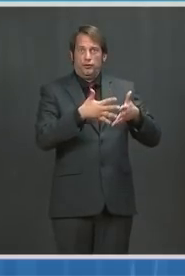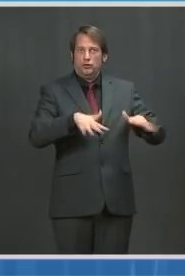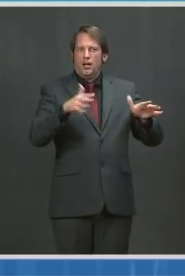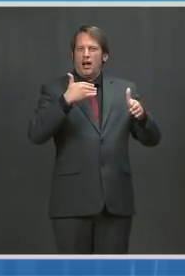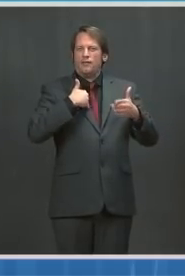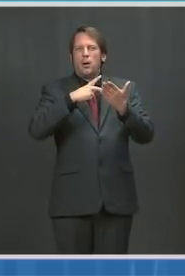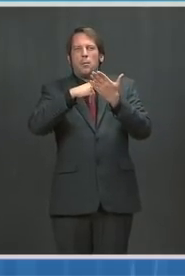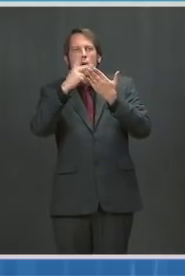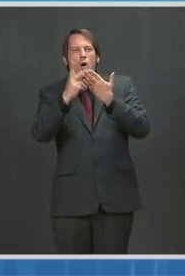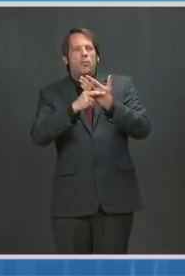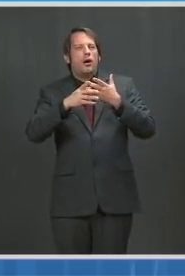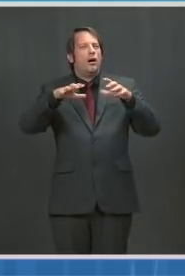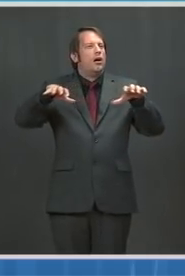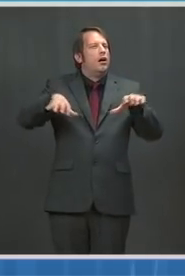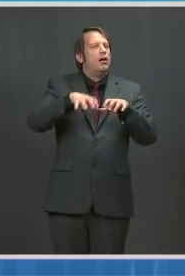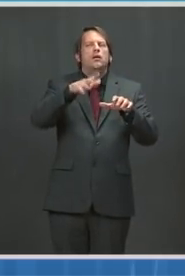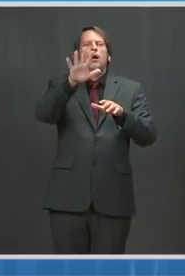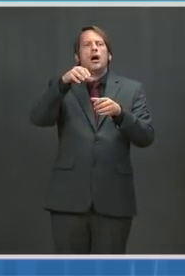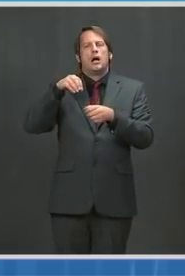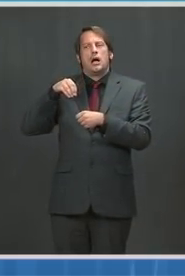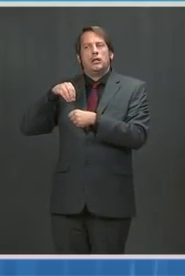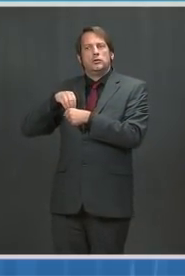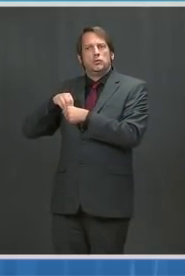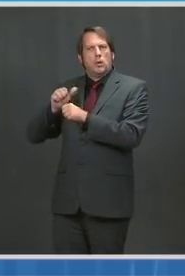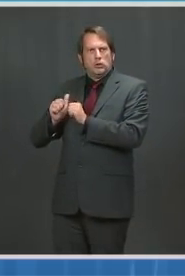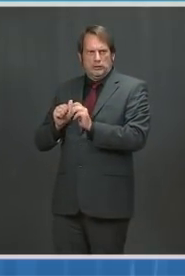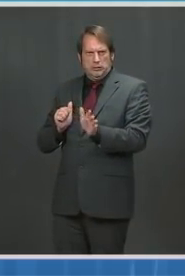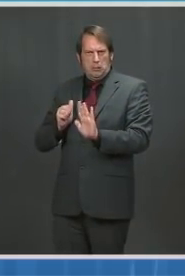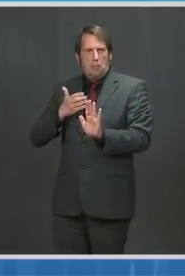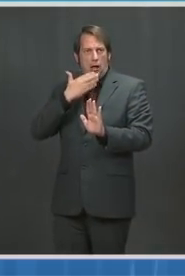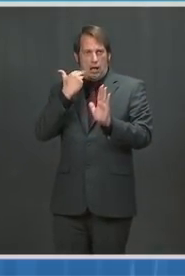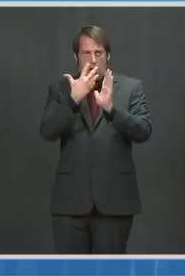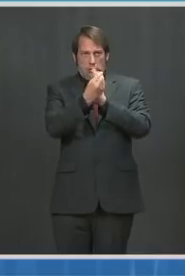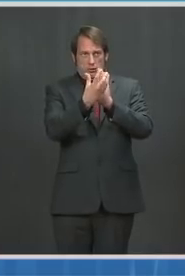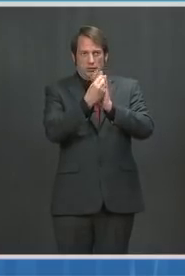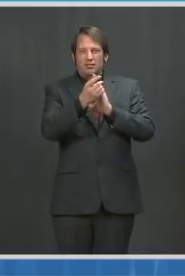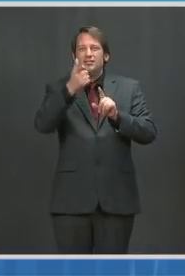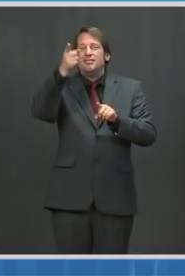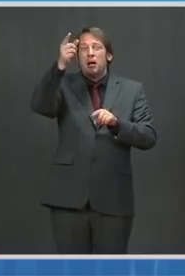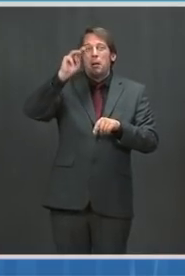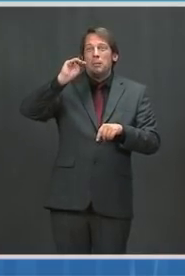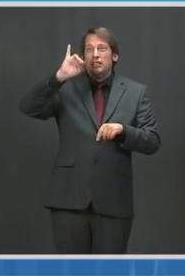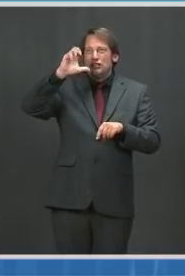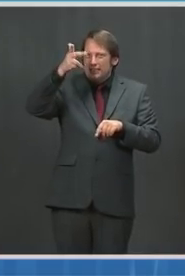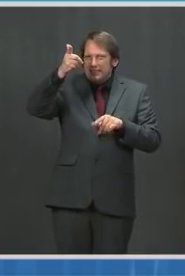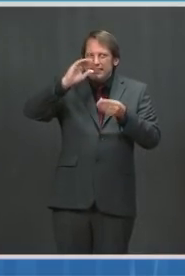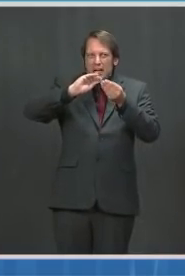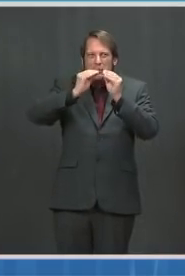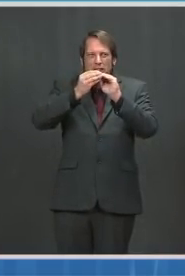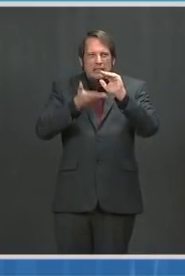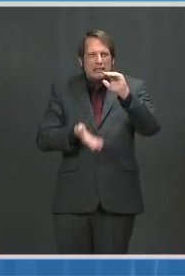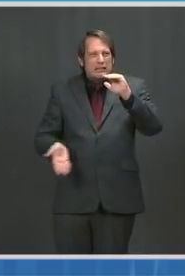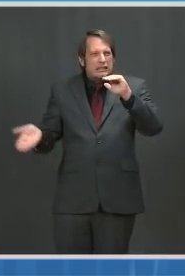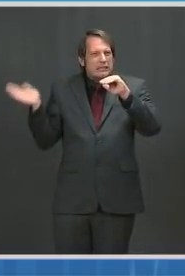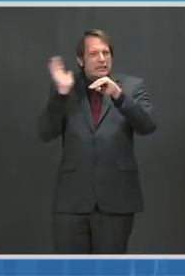I'm wondering: Should states like Michigan, where the numbers are peaking -- should there be stronger guidance? I mean, should we be looking at a pause --